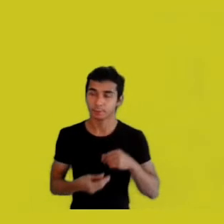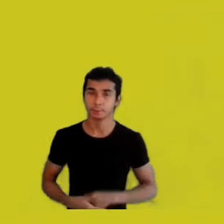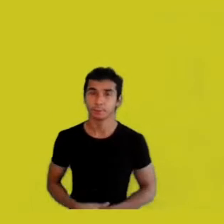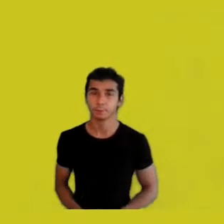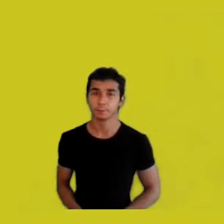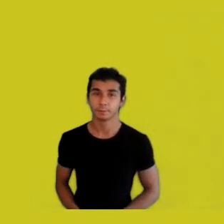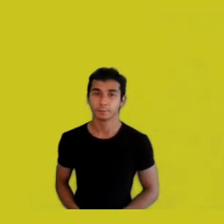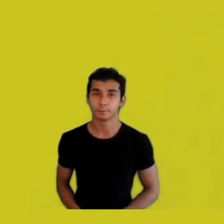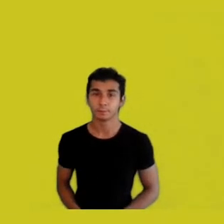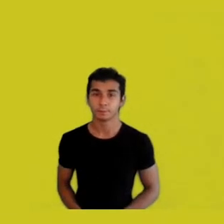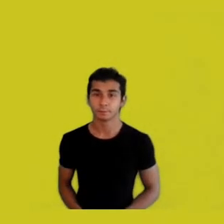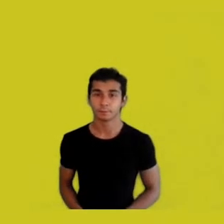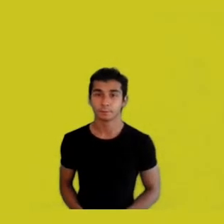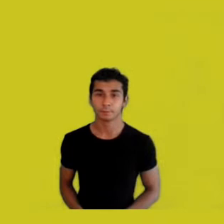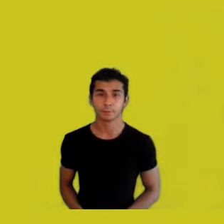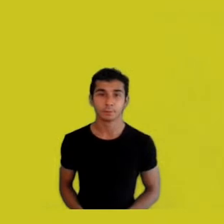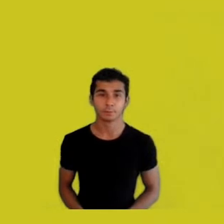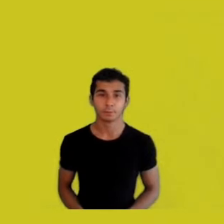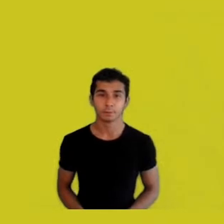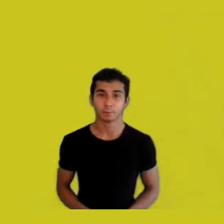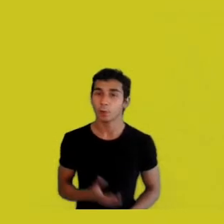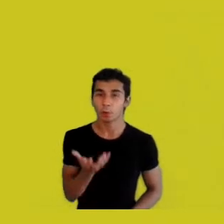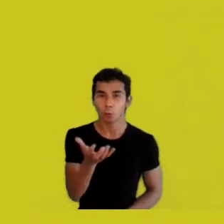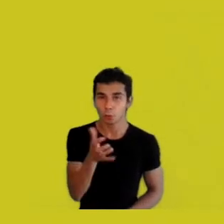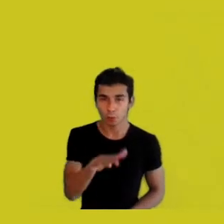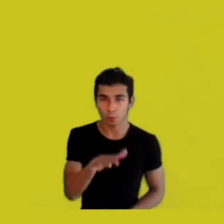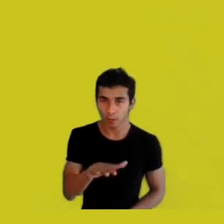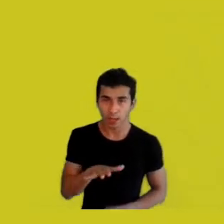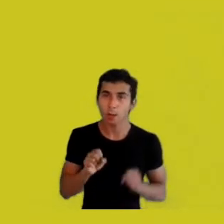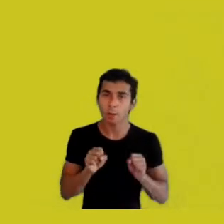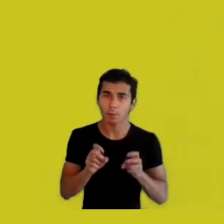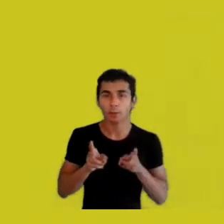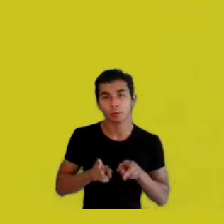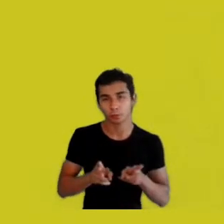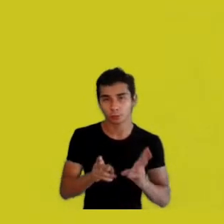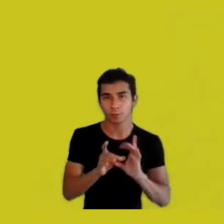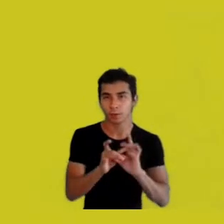No, if you want to keep going, please, at your leisure. I’ll talk later.